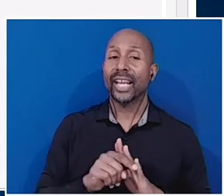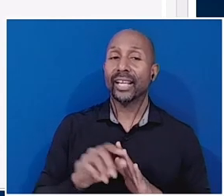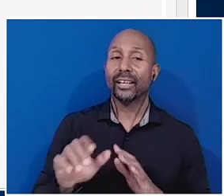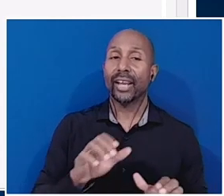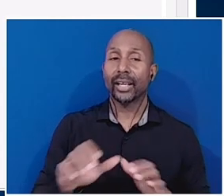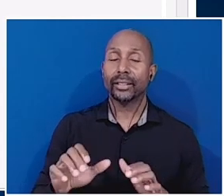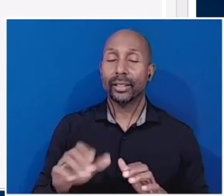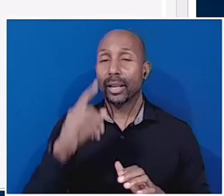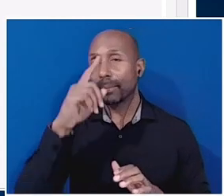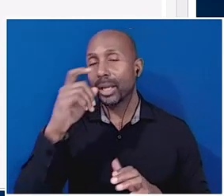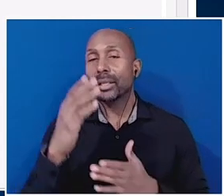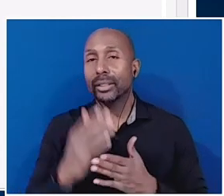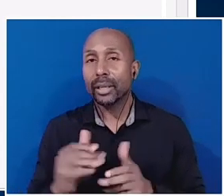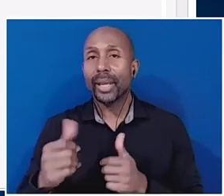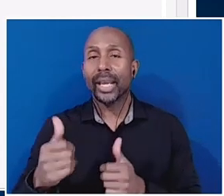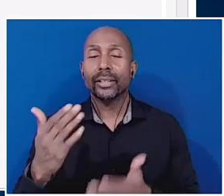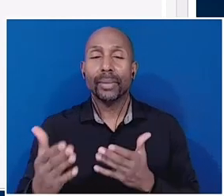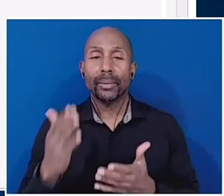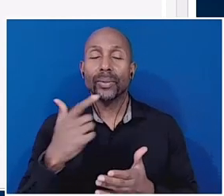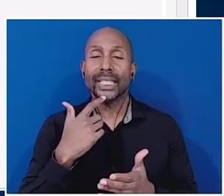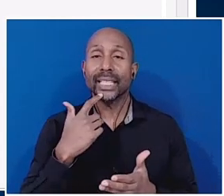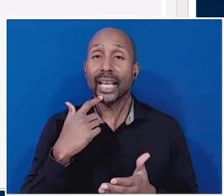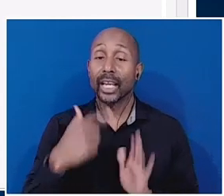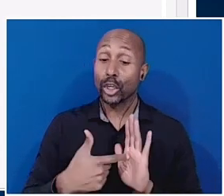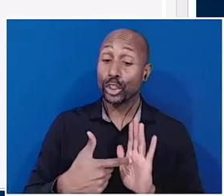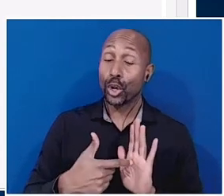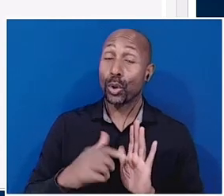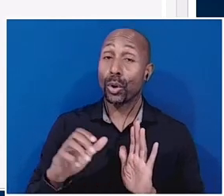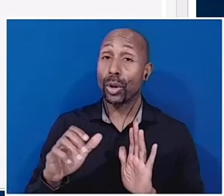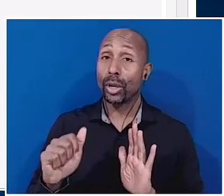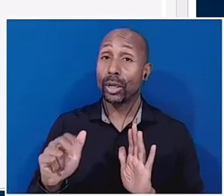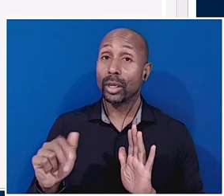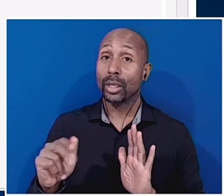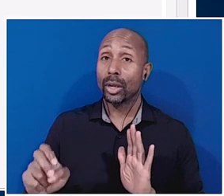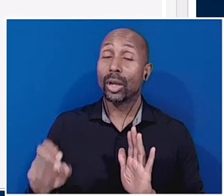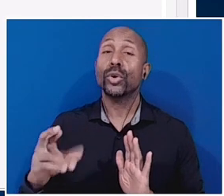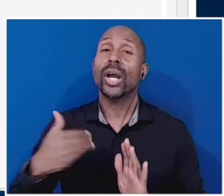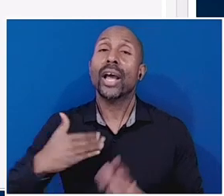They may have a warning status that's a negative action. We just think that those